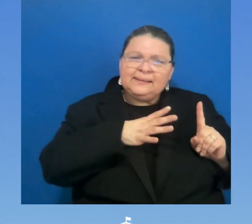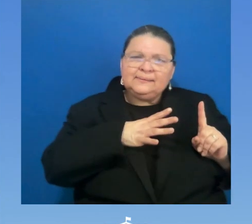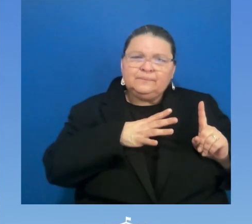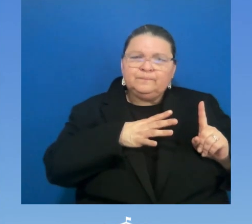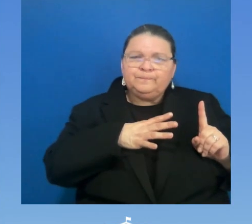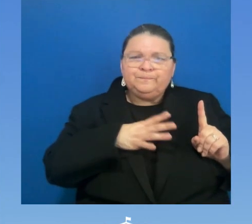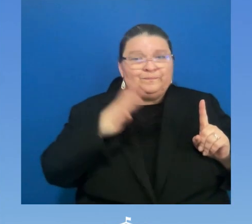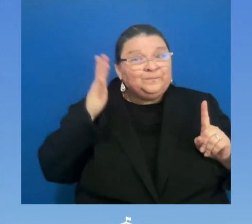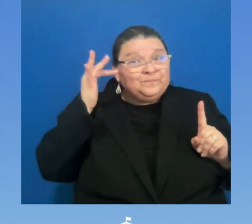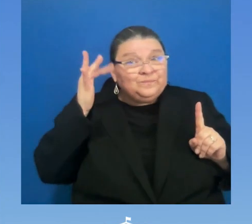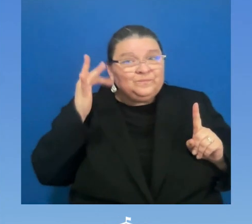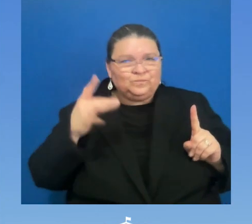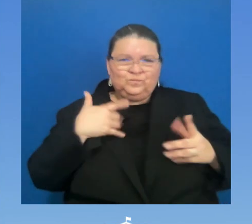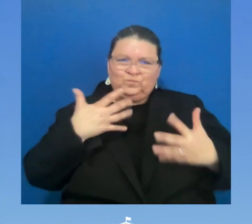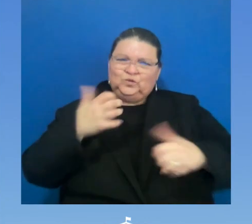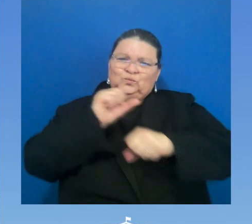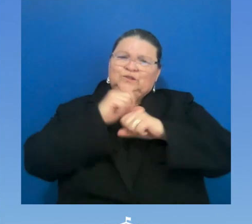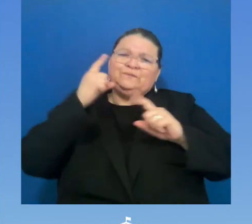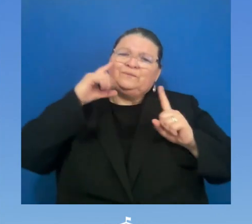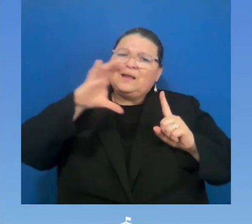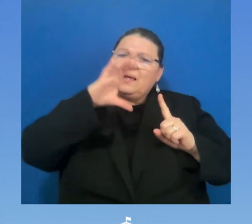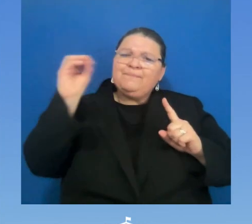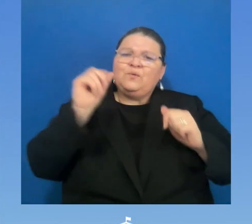And I'd love you to just have you elaborate